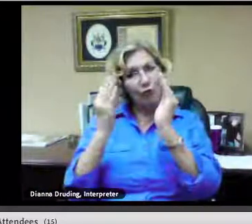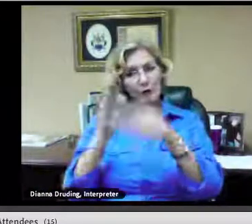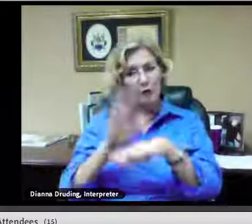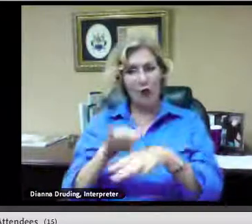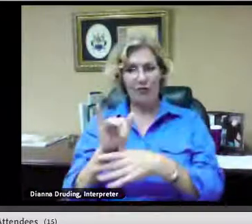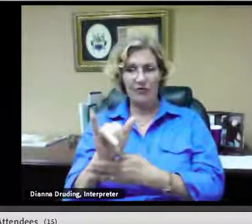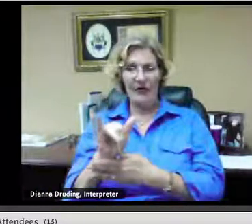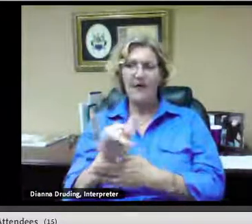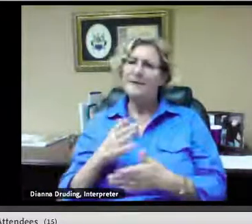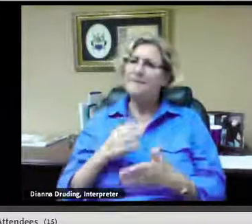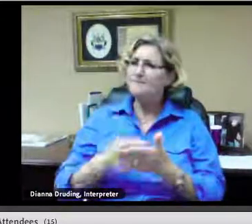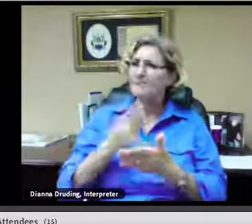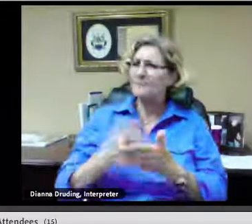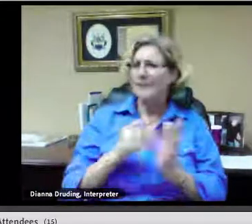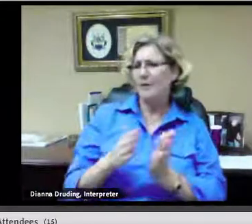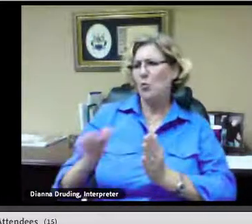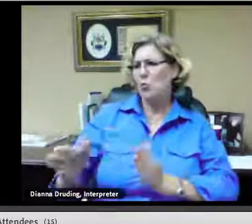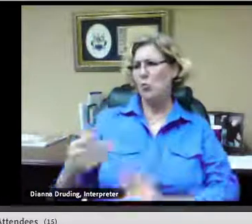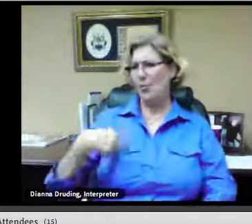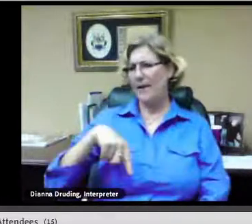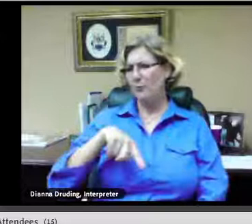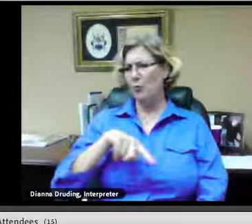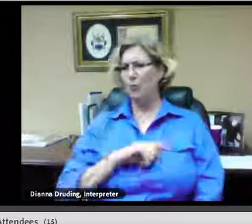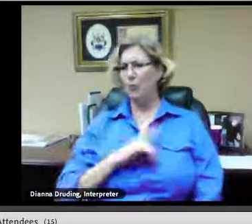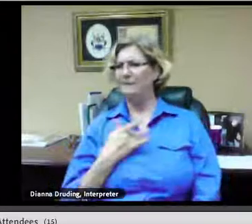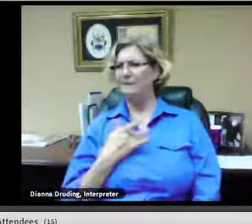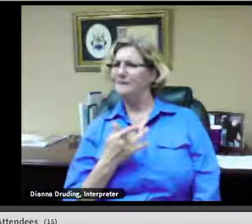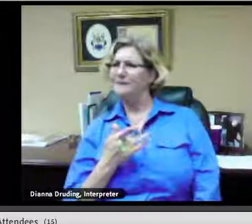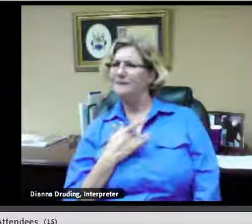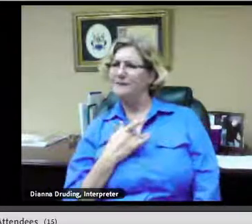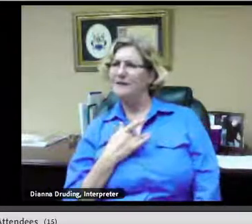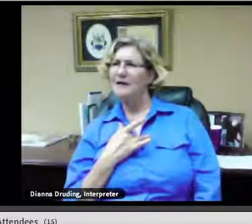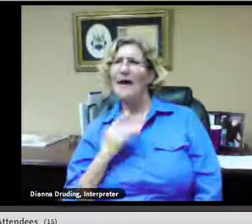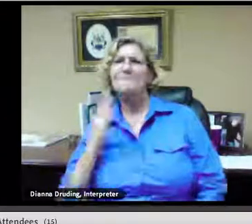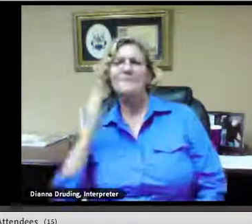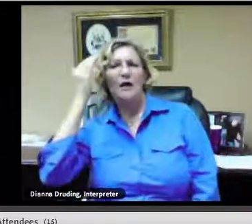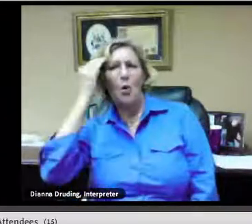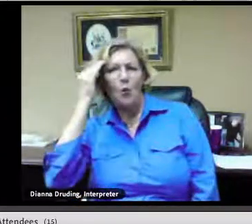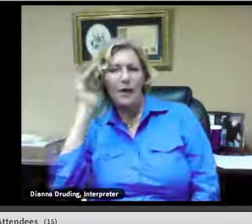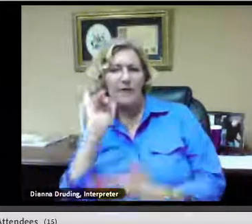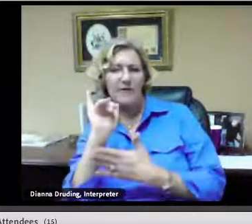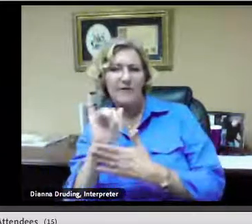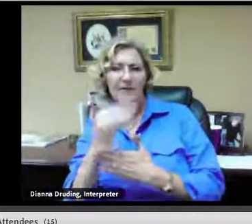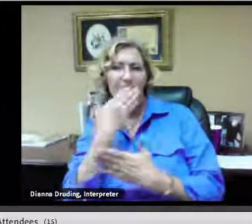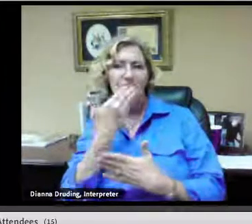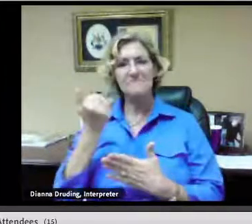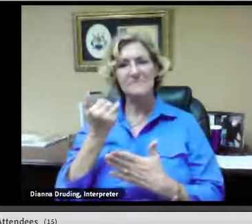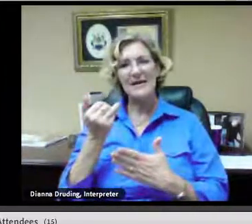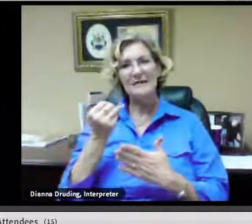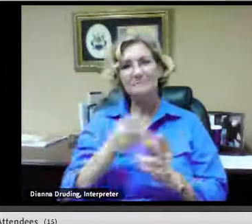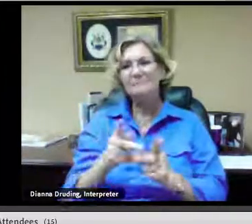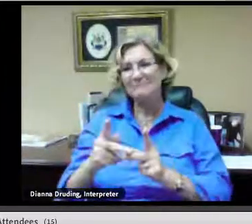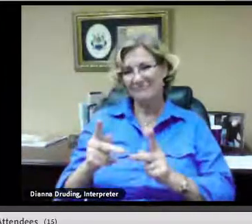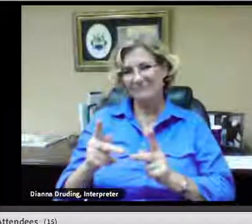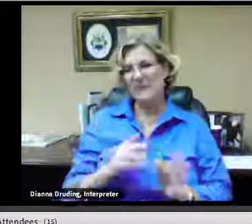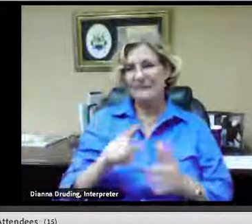and being aware of that is the best place to start. It's the best place to start, so thank you for, you know, your feedback on the signs,